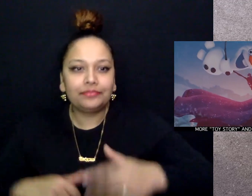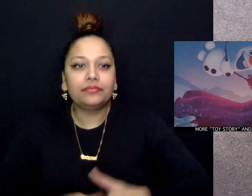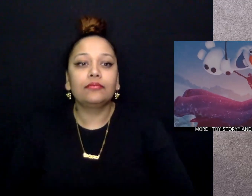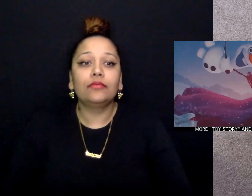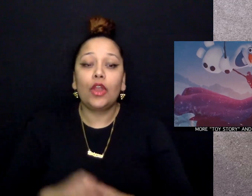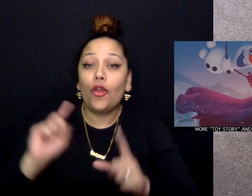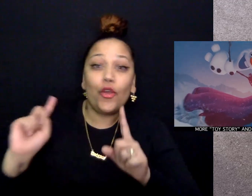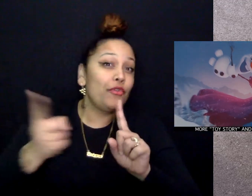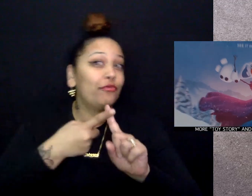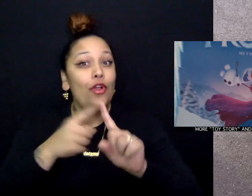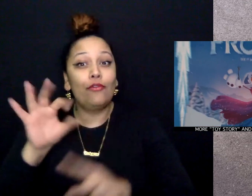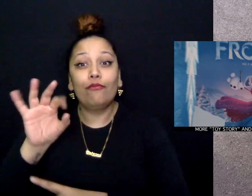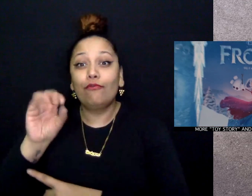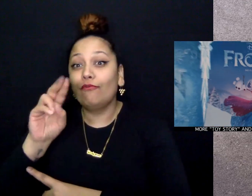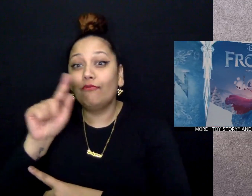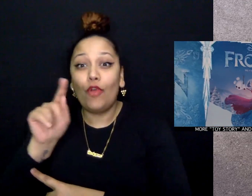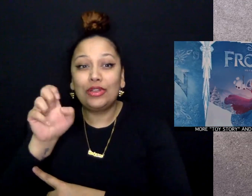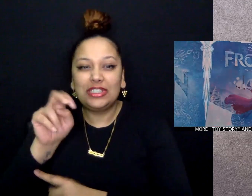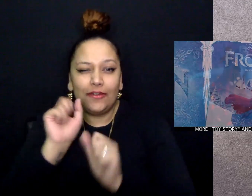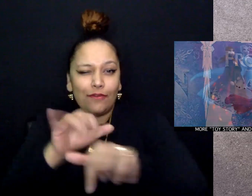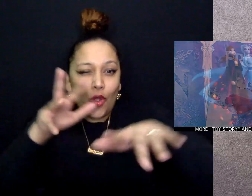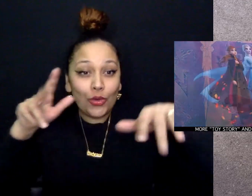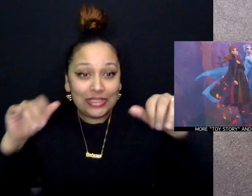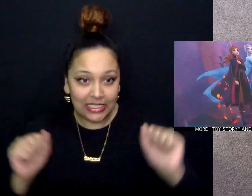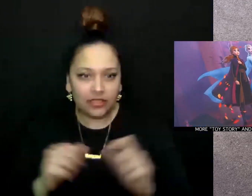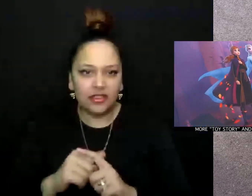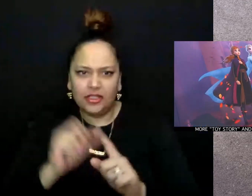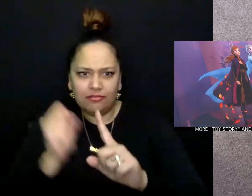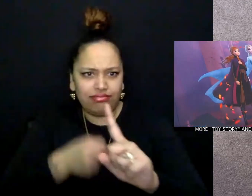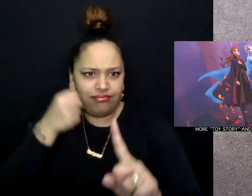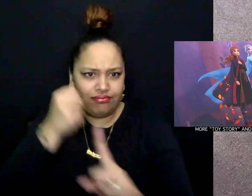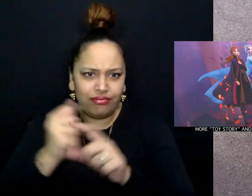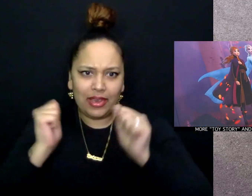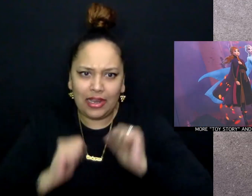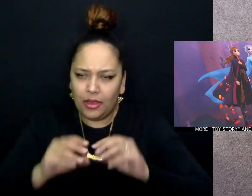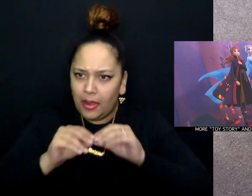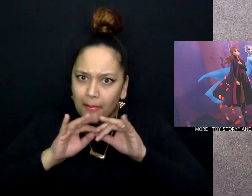because of these layoffs LinkedIn is experiencing a resurgence.